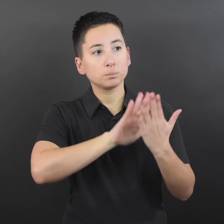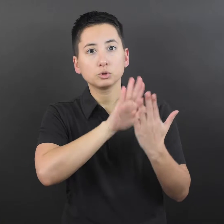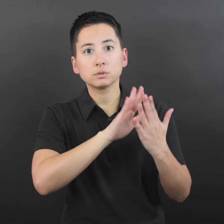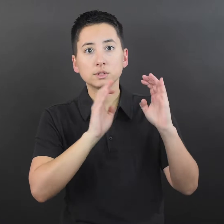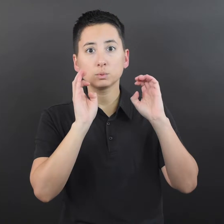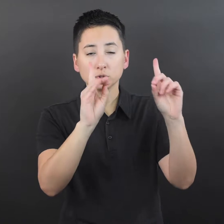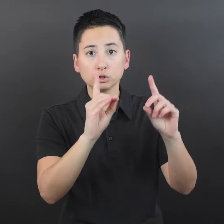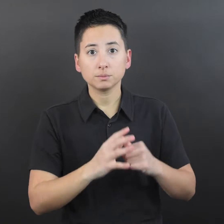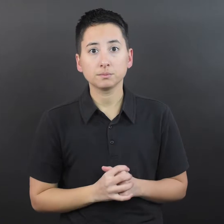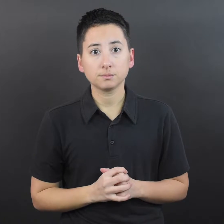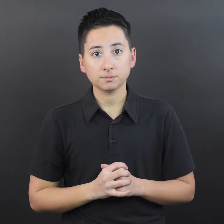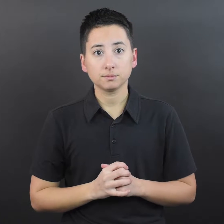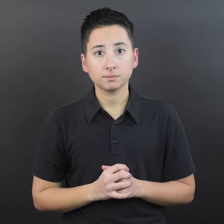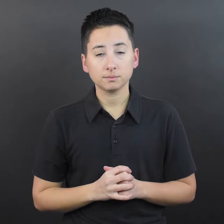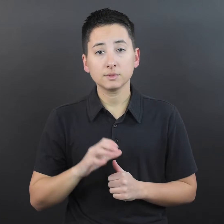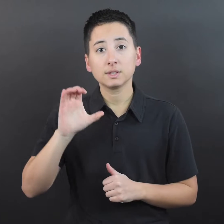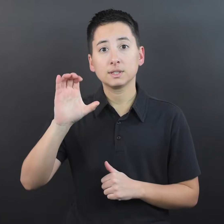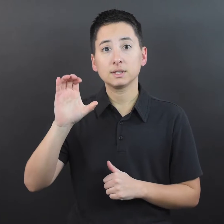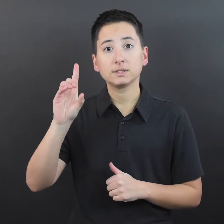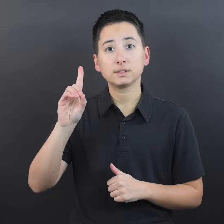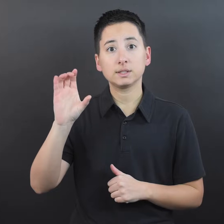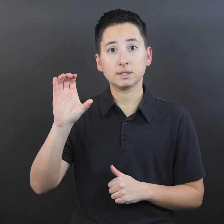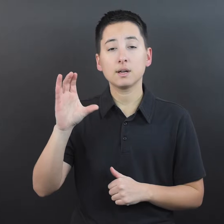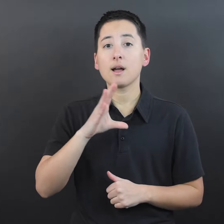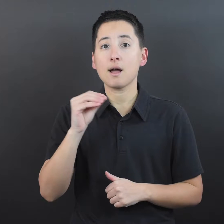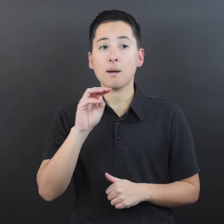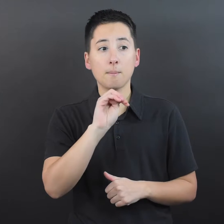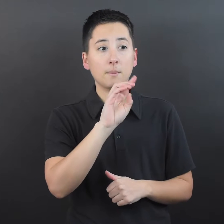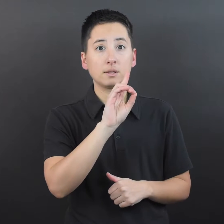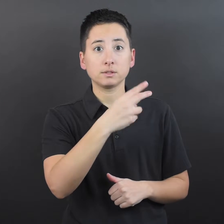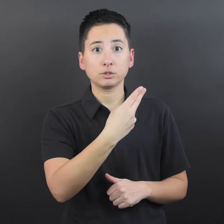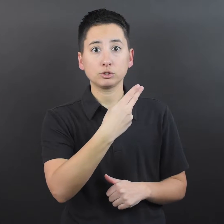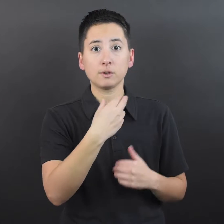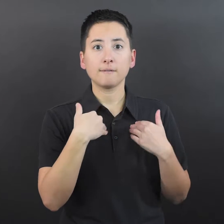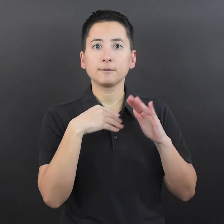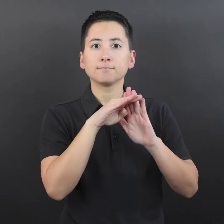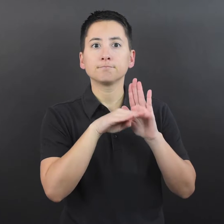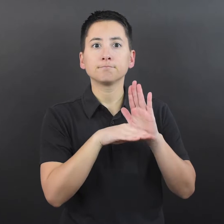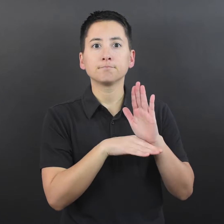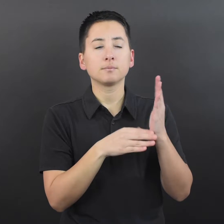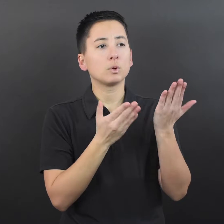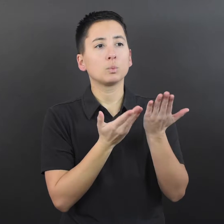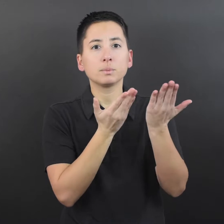The CDC and MDH recommends the use of multi-layered mitigation strategies.